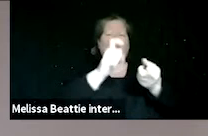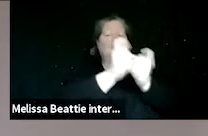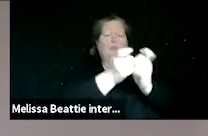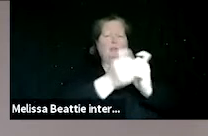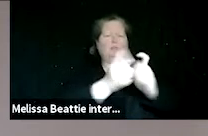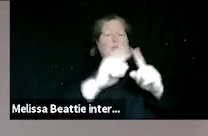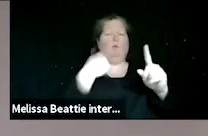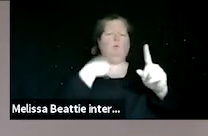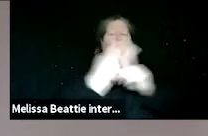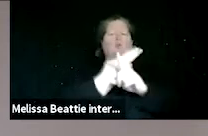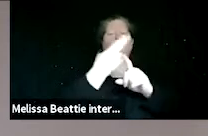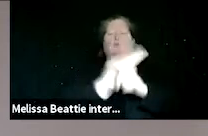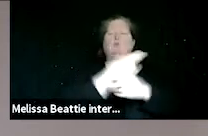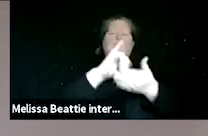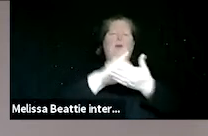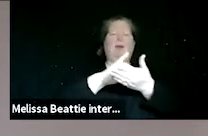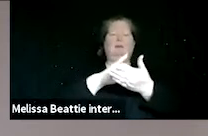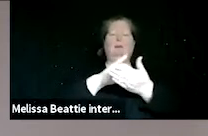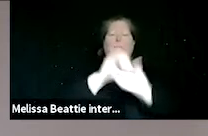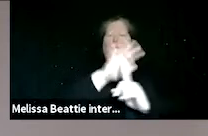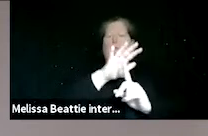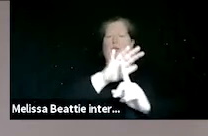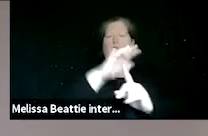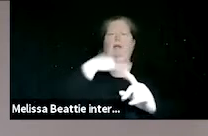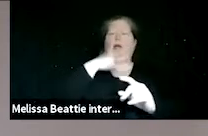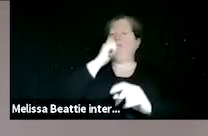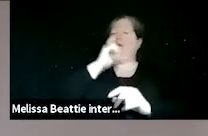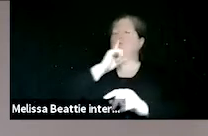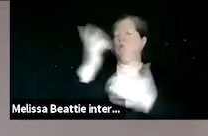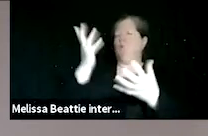Ben Woelk: I don't know what you all have seen in the last couple of years, but they escape rooms